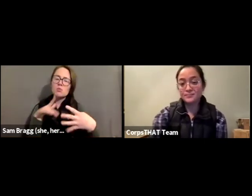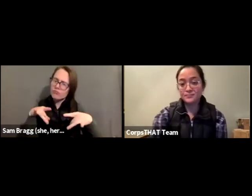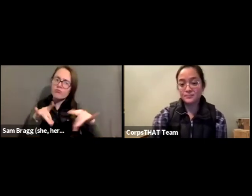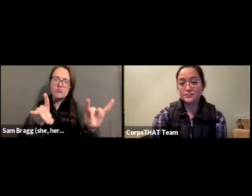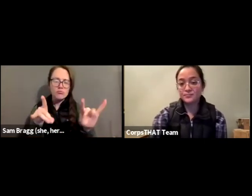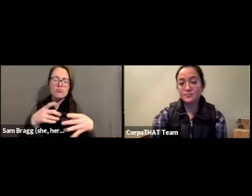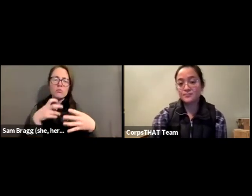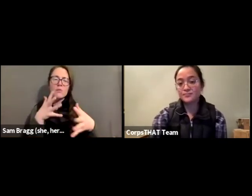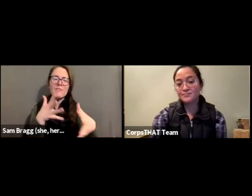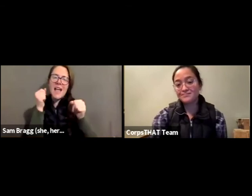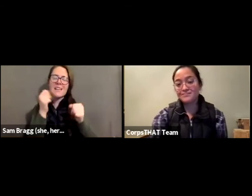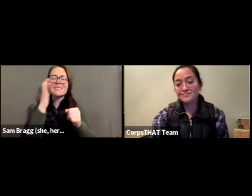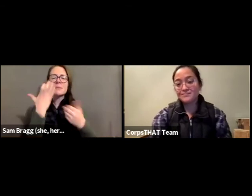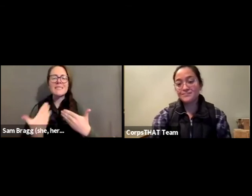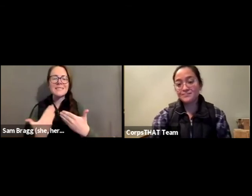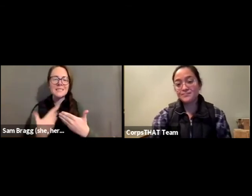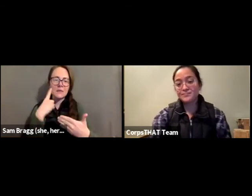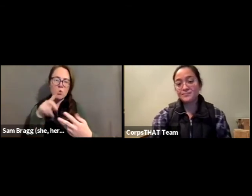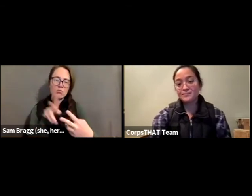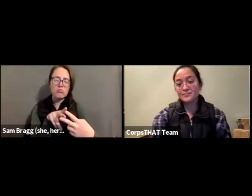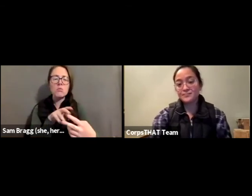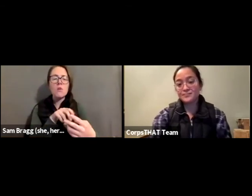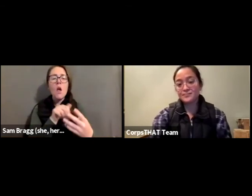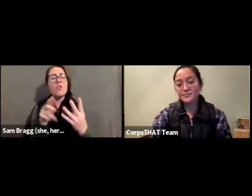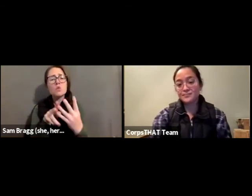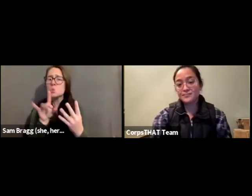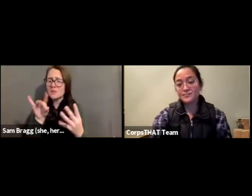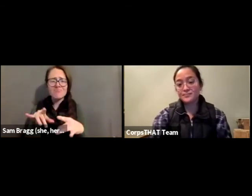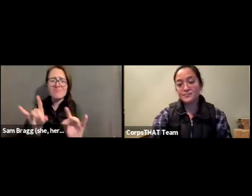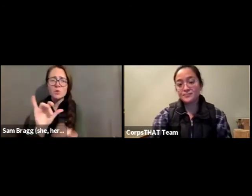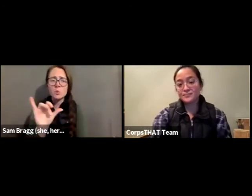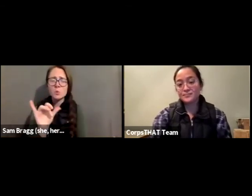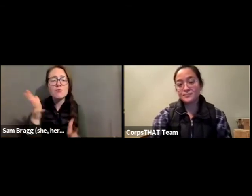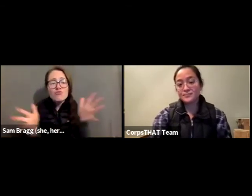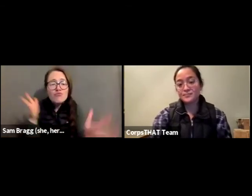really motivated all of them did learn some but two of them seemed really just fluent in a short